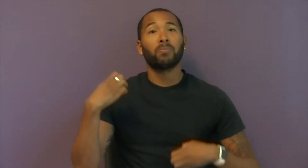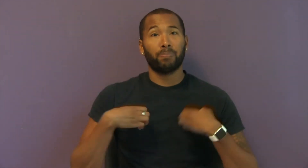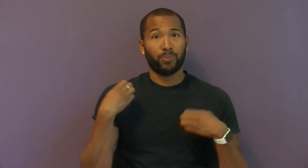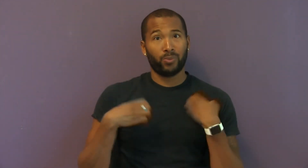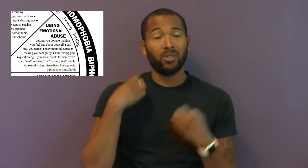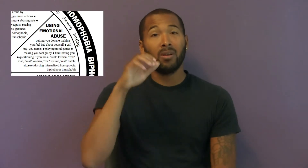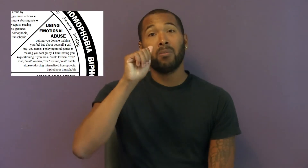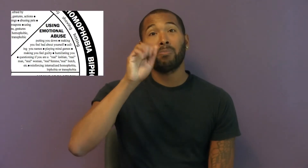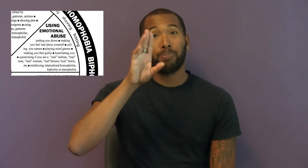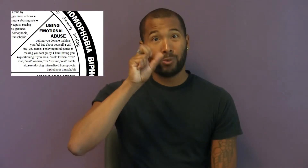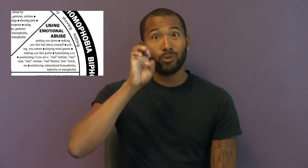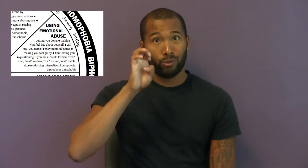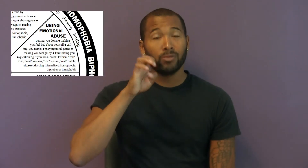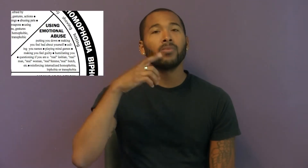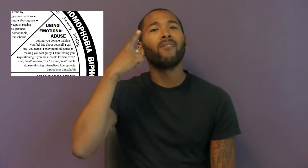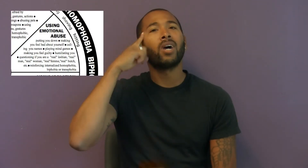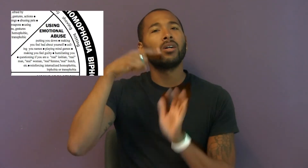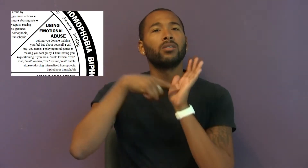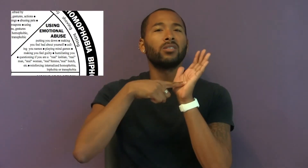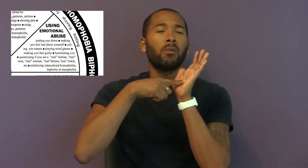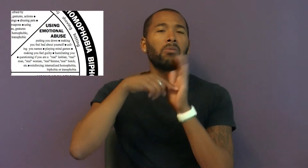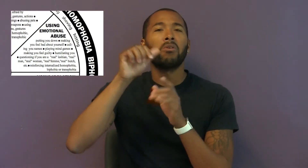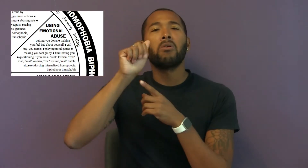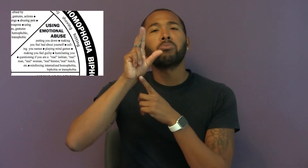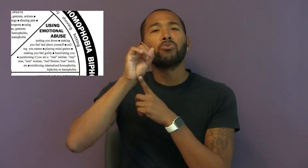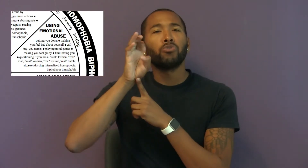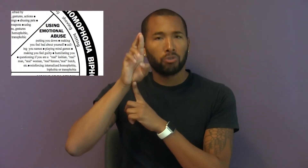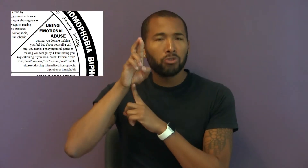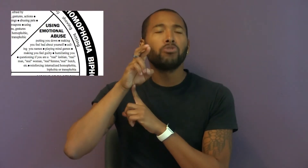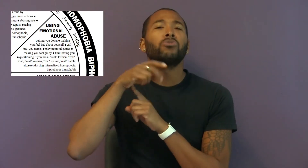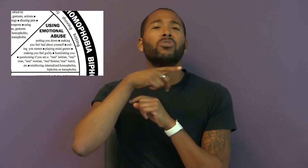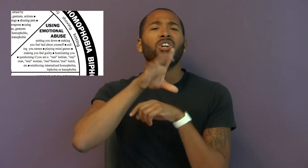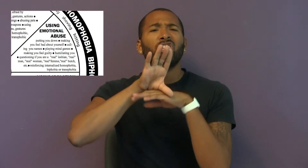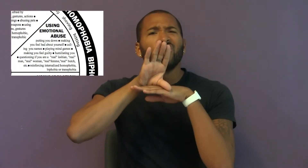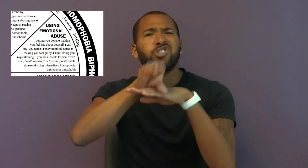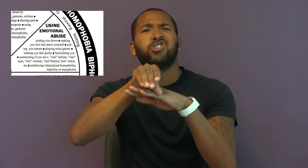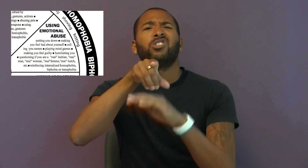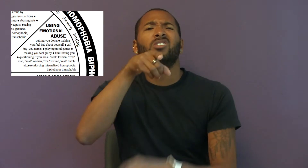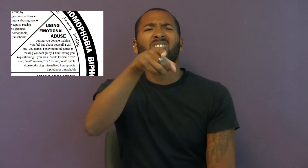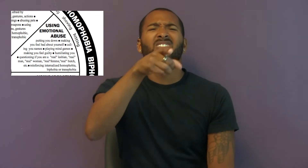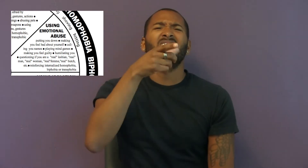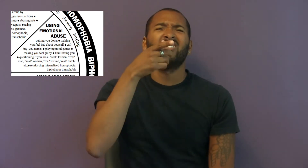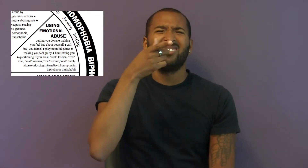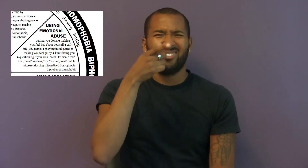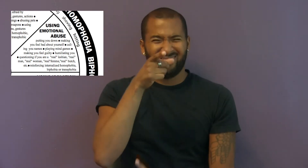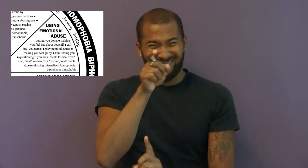Emotional abuse: An abuser puts you down, makes you feel bad about yourself,